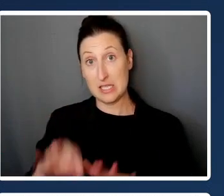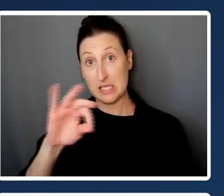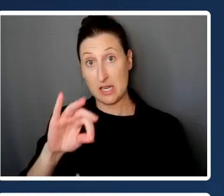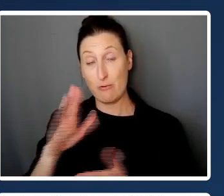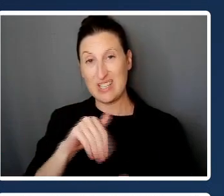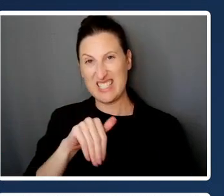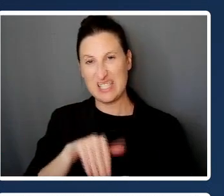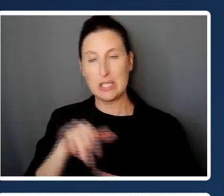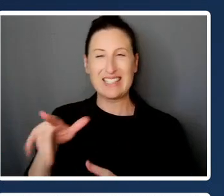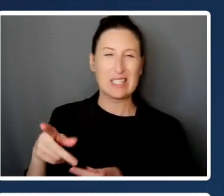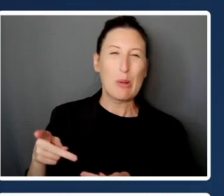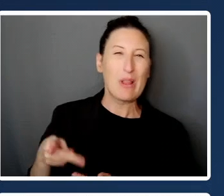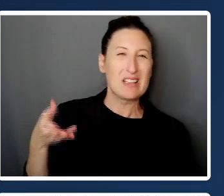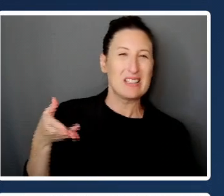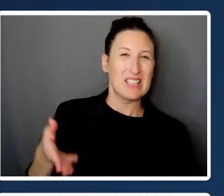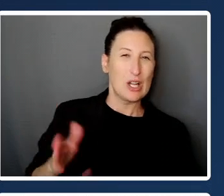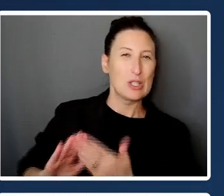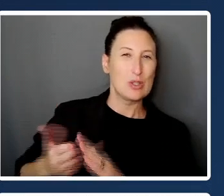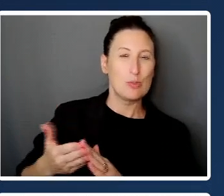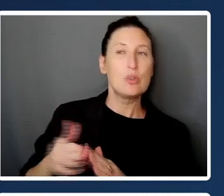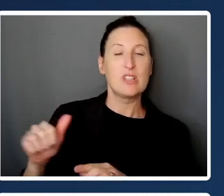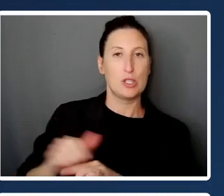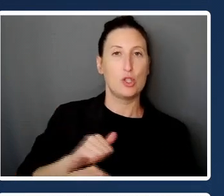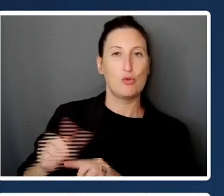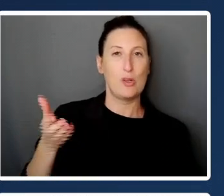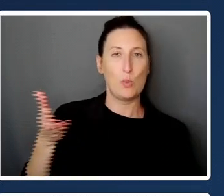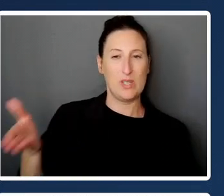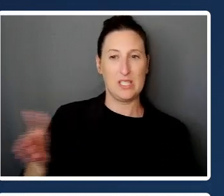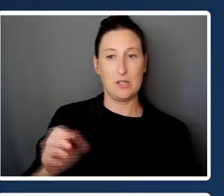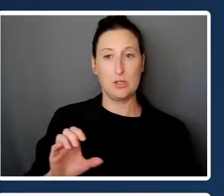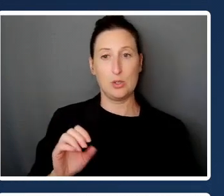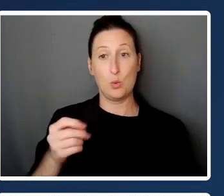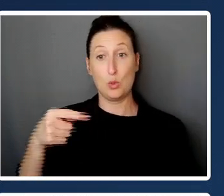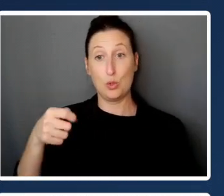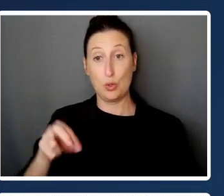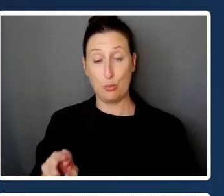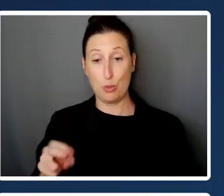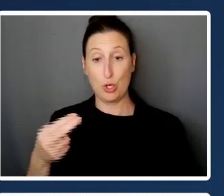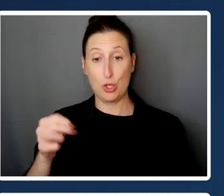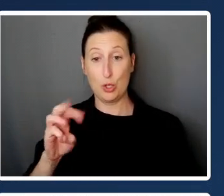where the training was held. So, Cooper Hewitt came and gave that training. And I had never been